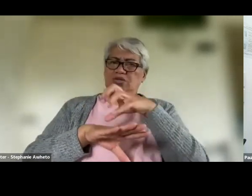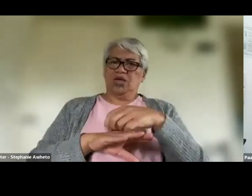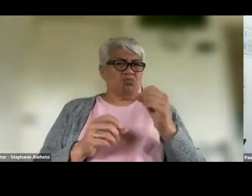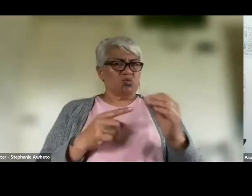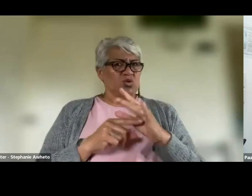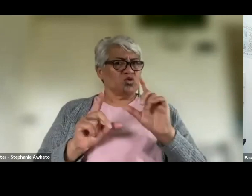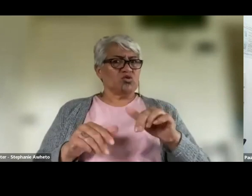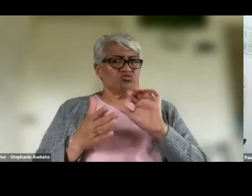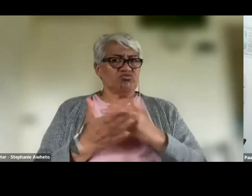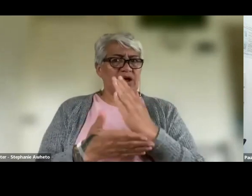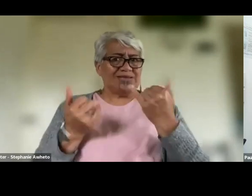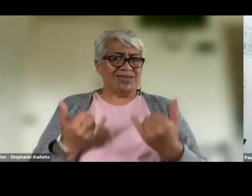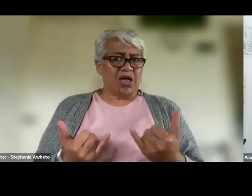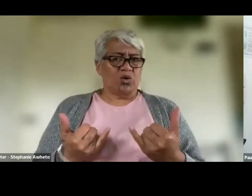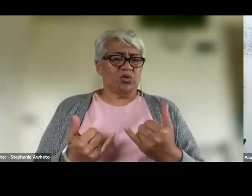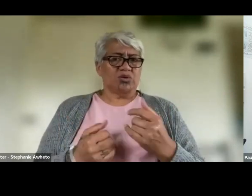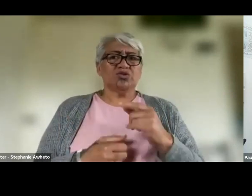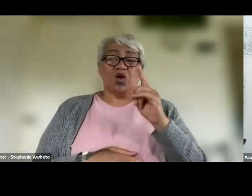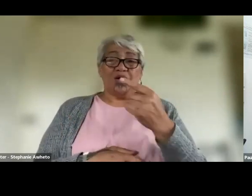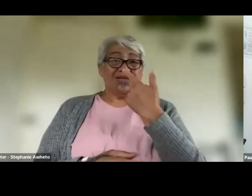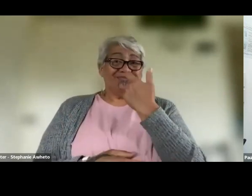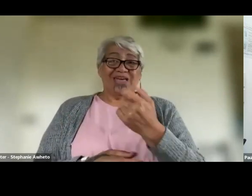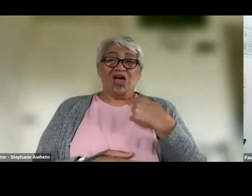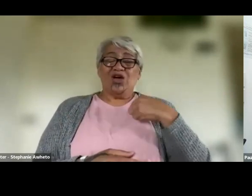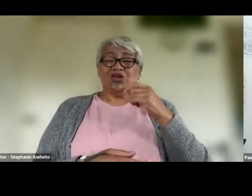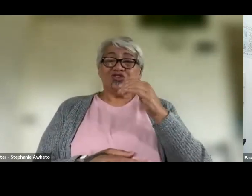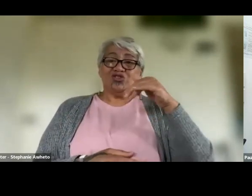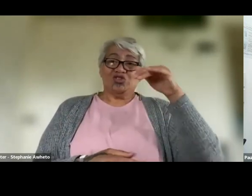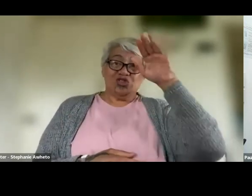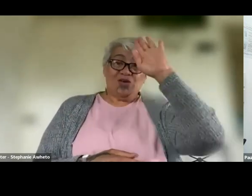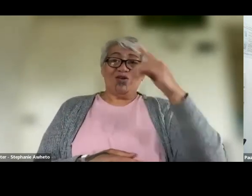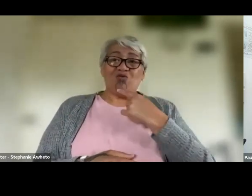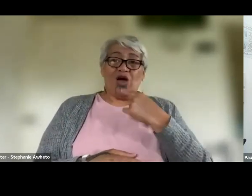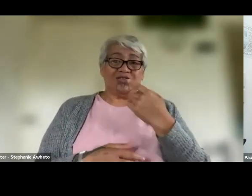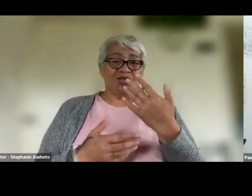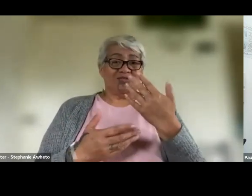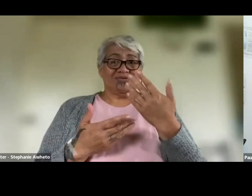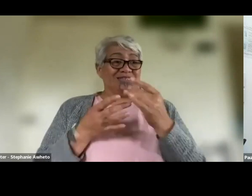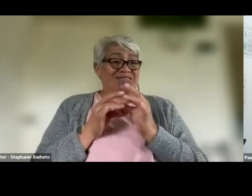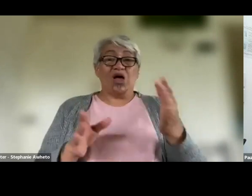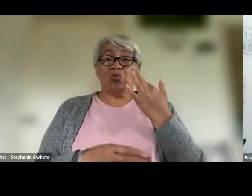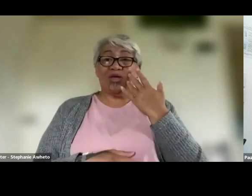really pleased to have our Chief Advisor on board starting on the 19th of January